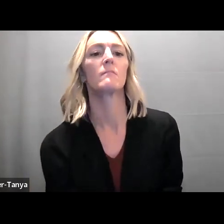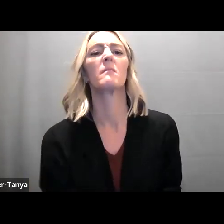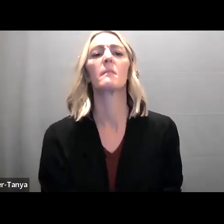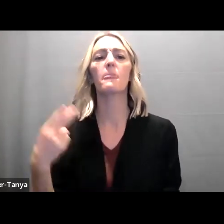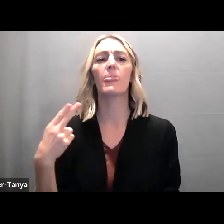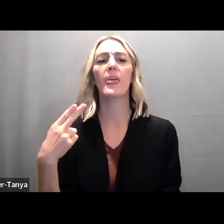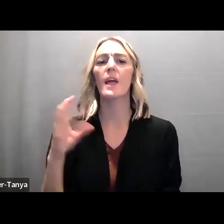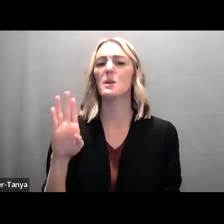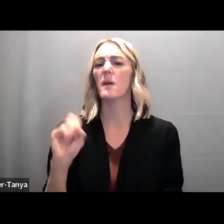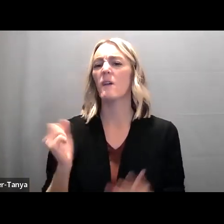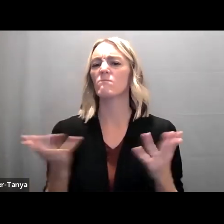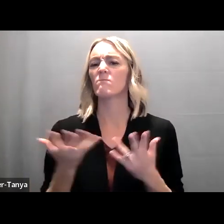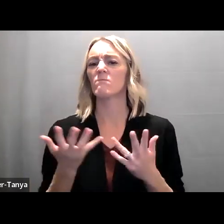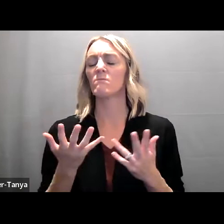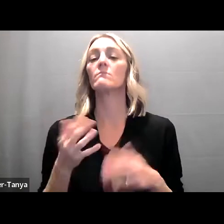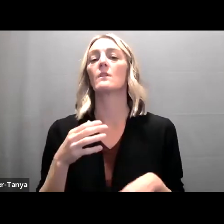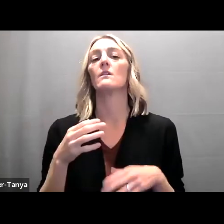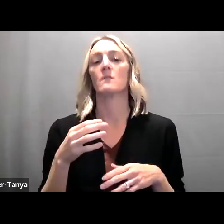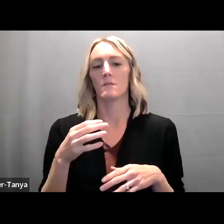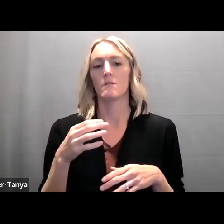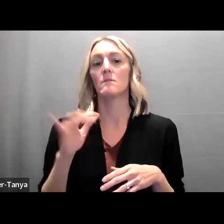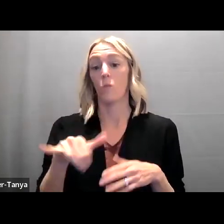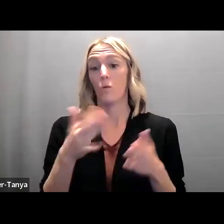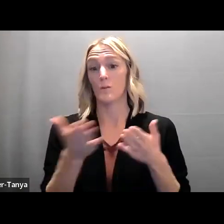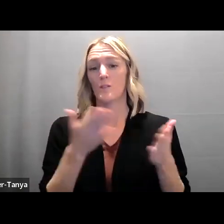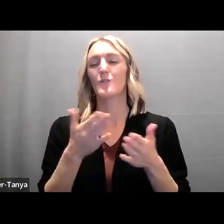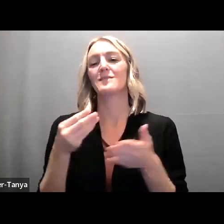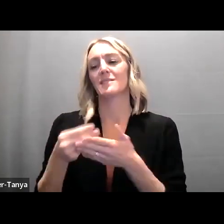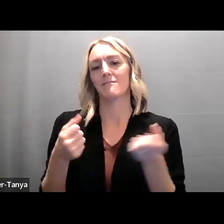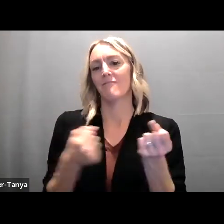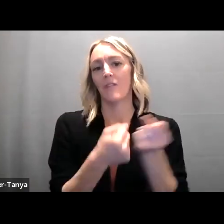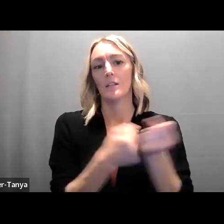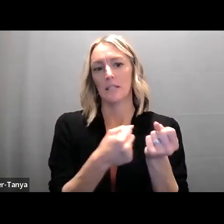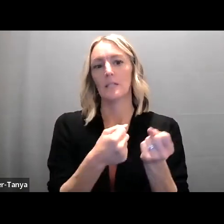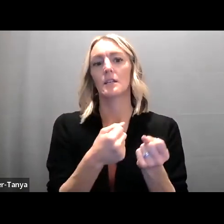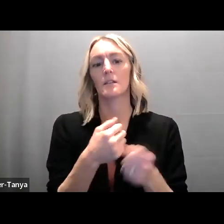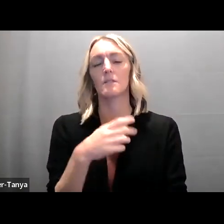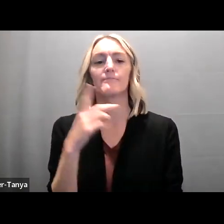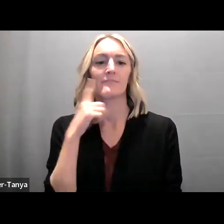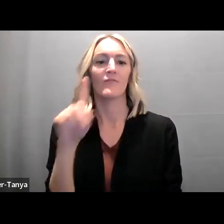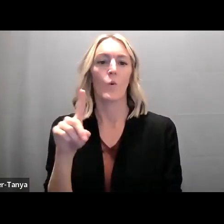These are the services that are funded to support things like supported employment,